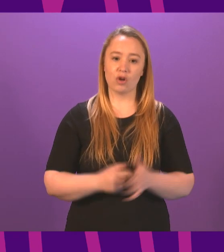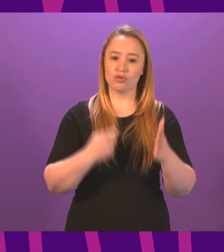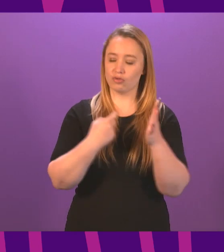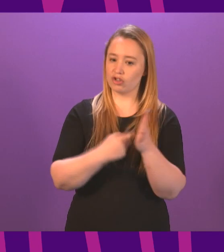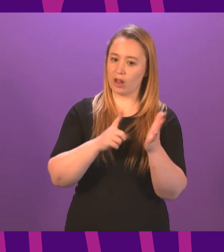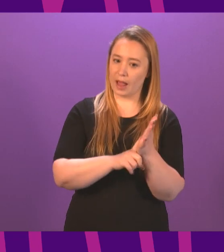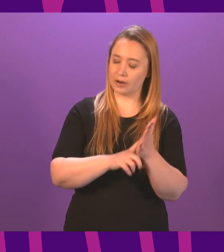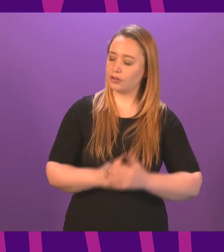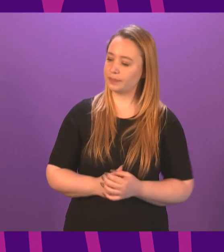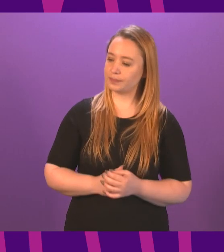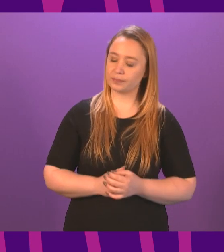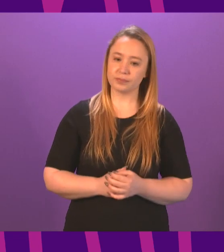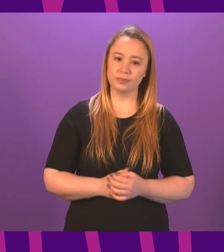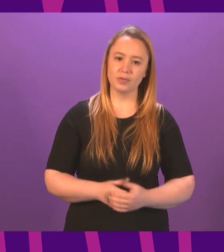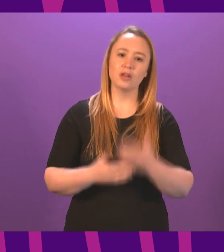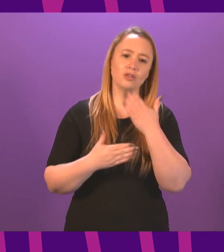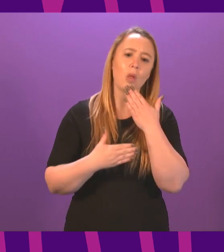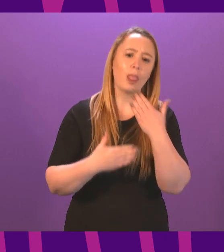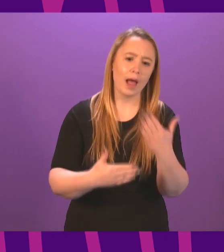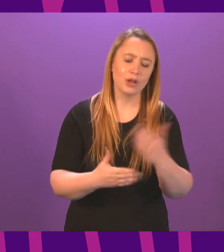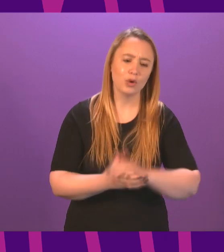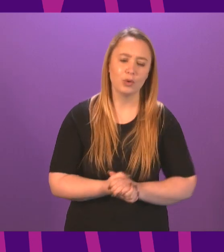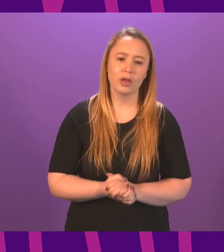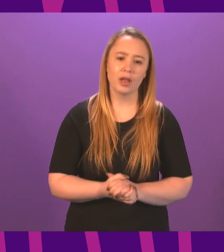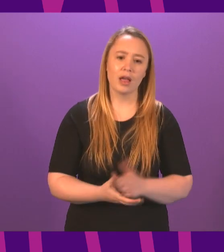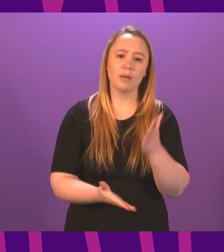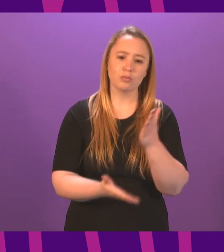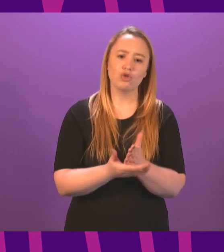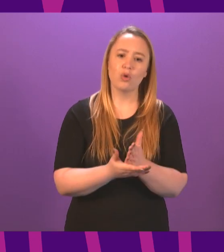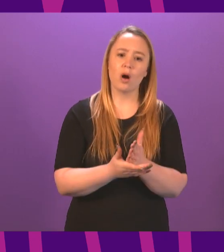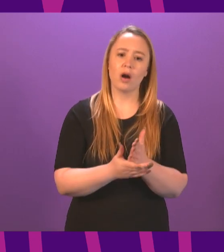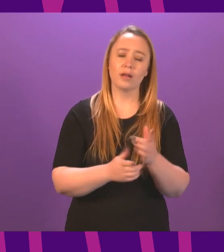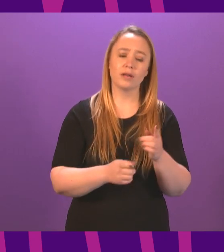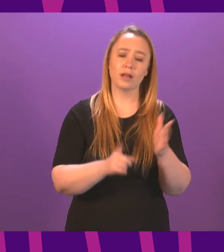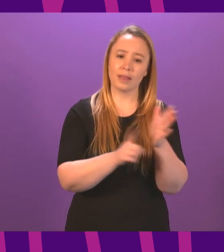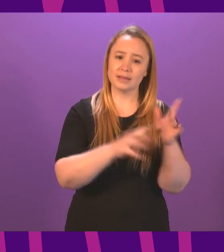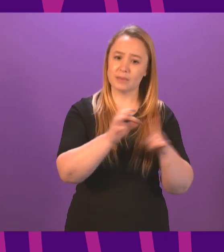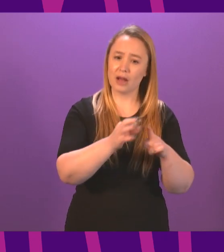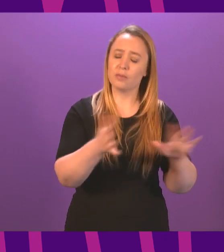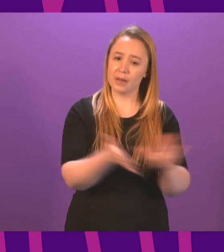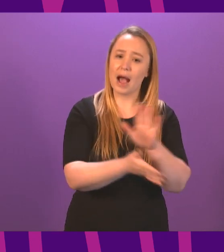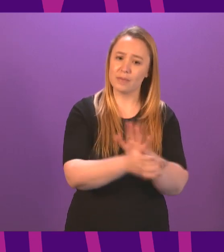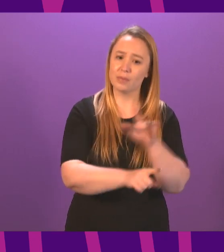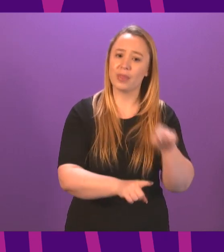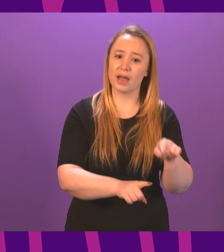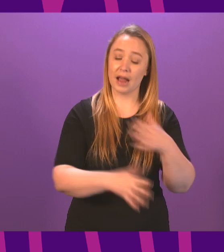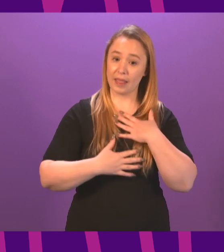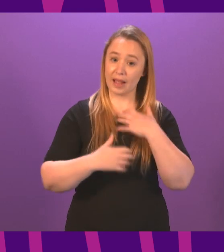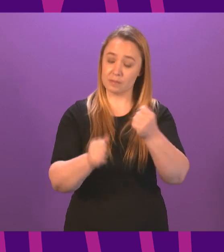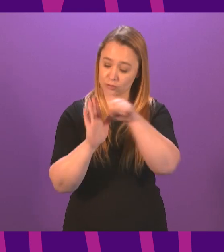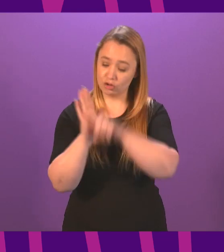which will, I am sure, be greatly welcomed. I am sure that we all approve of the compassion